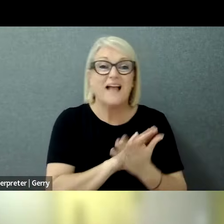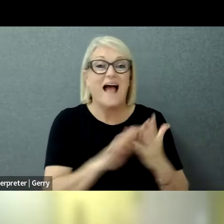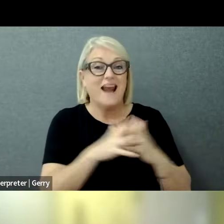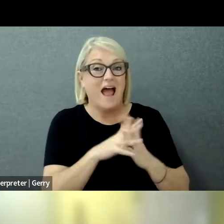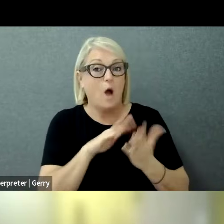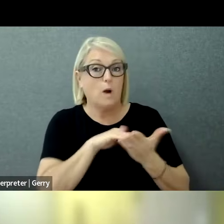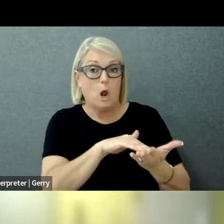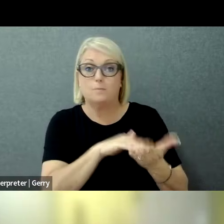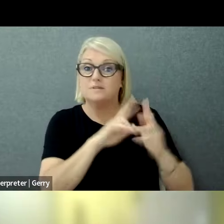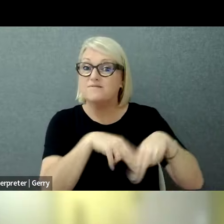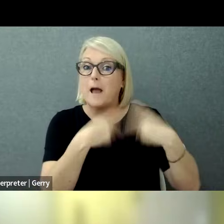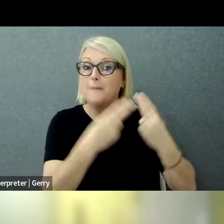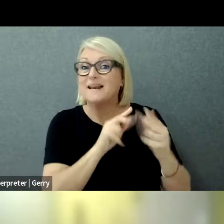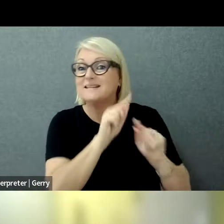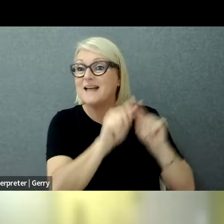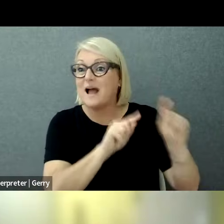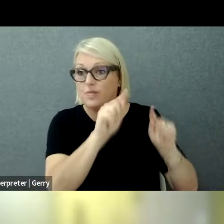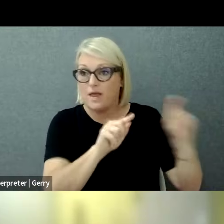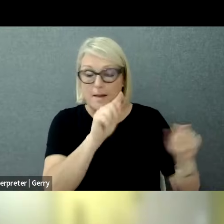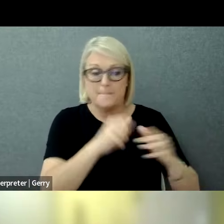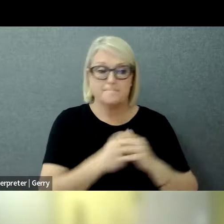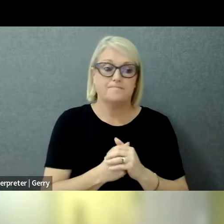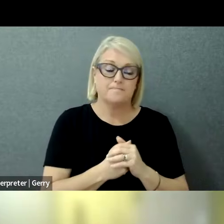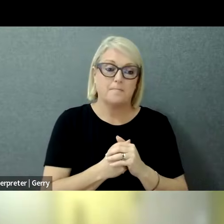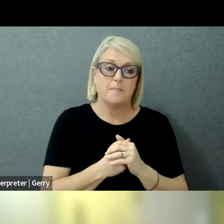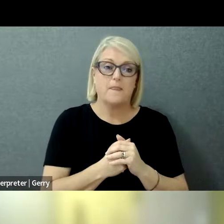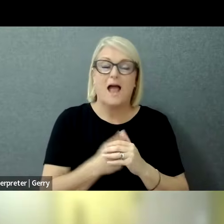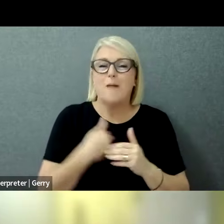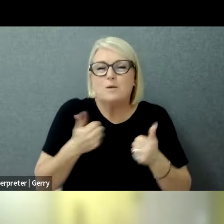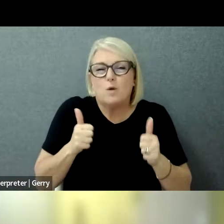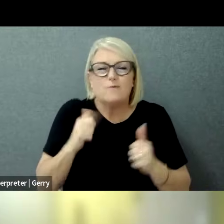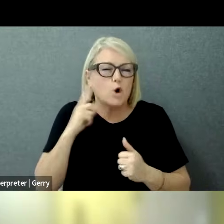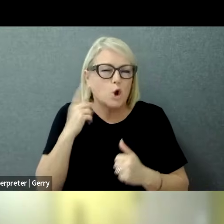access the supports that they need, which we've already heard a little bit about today.